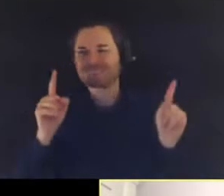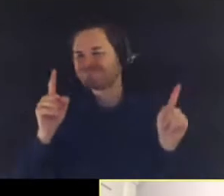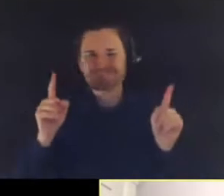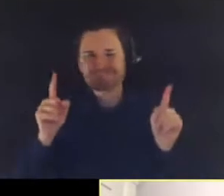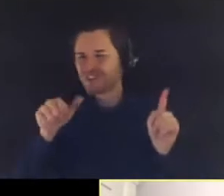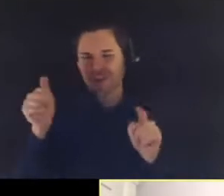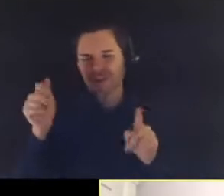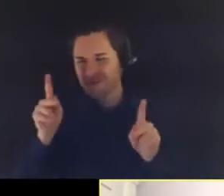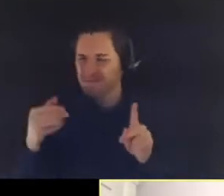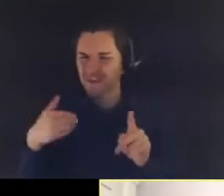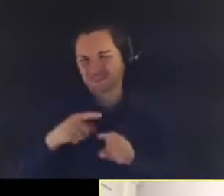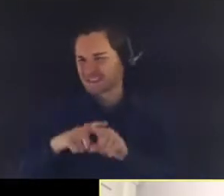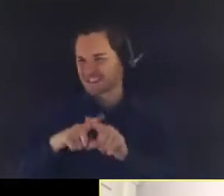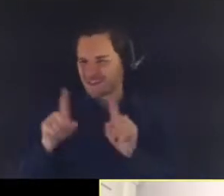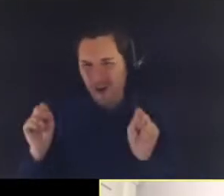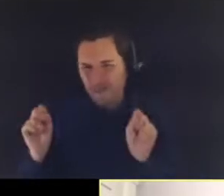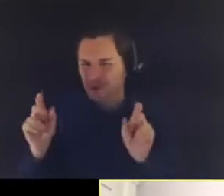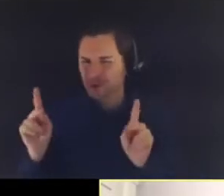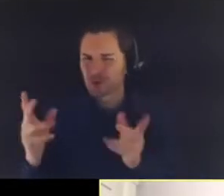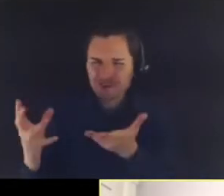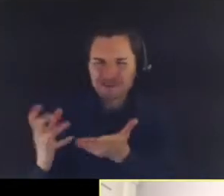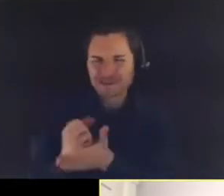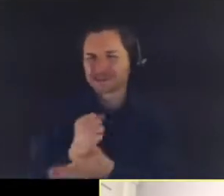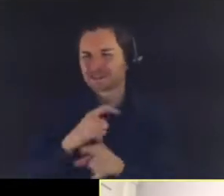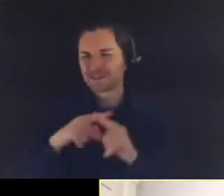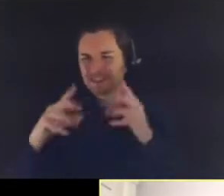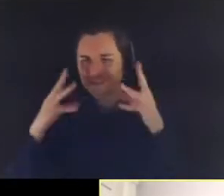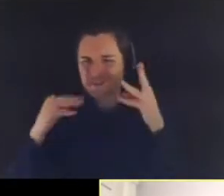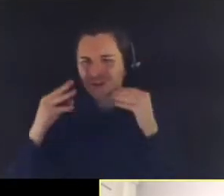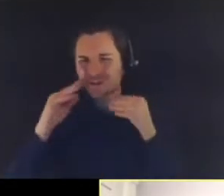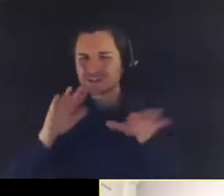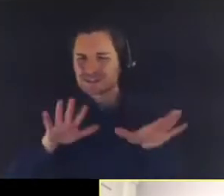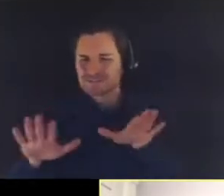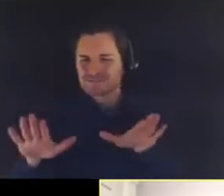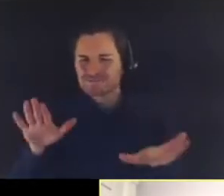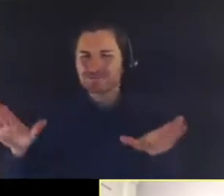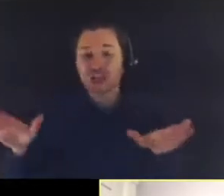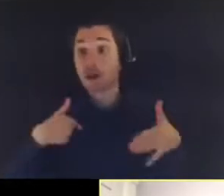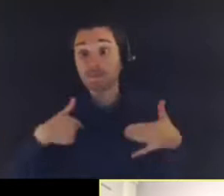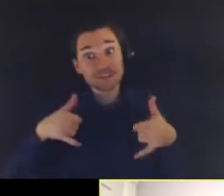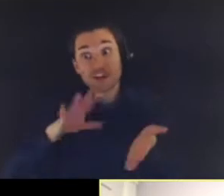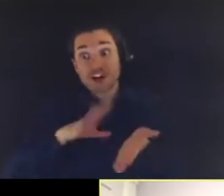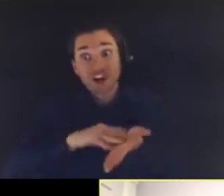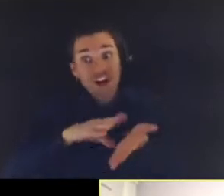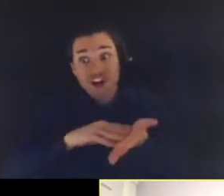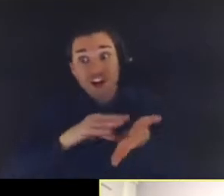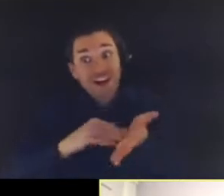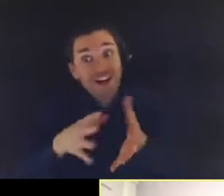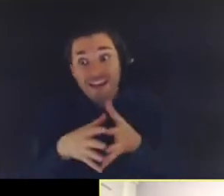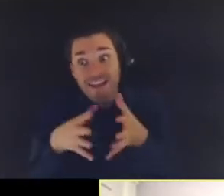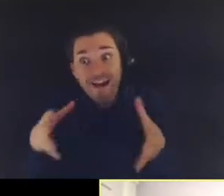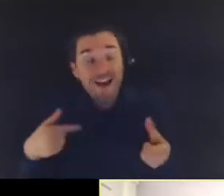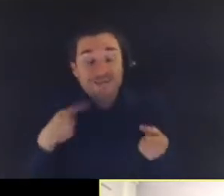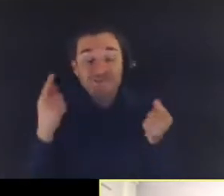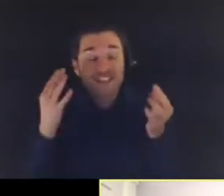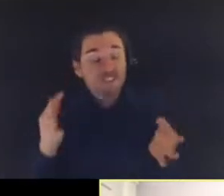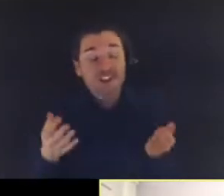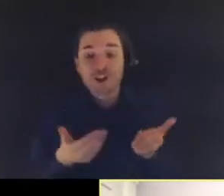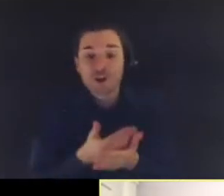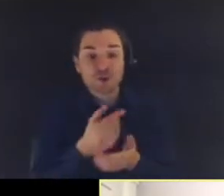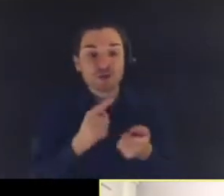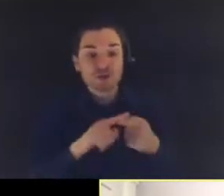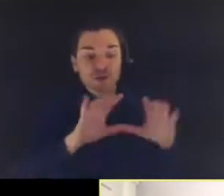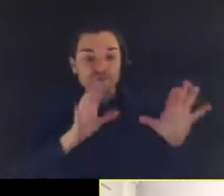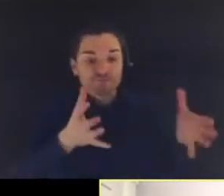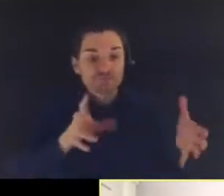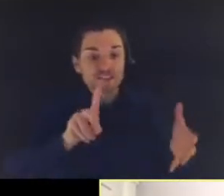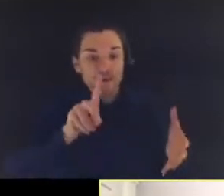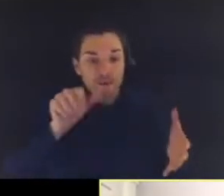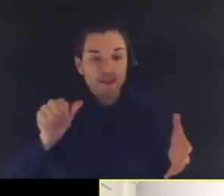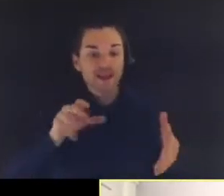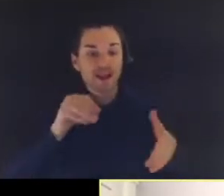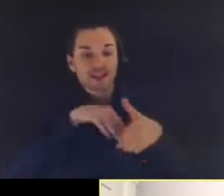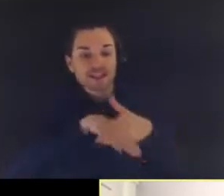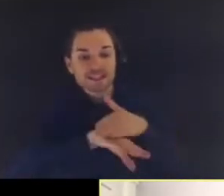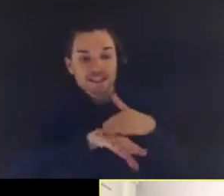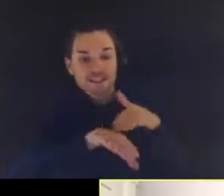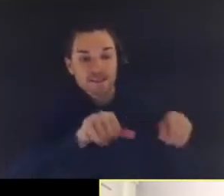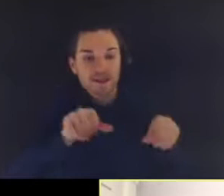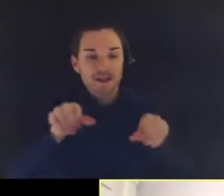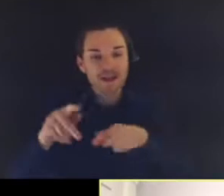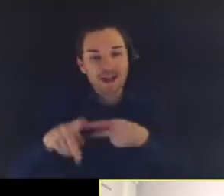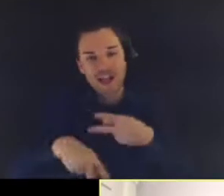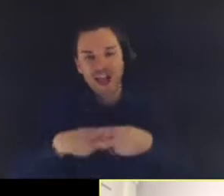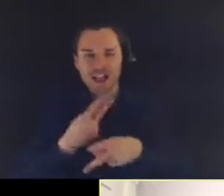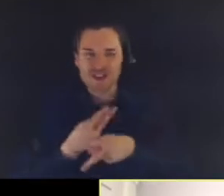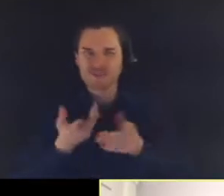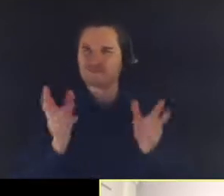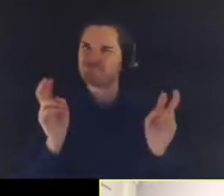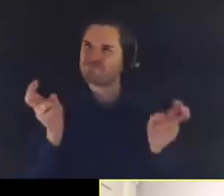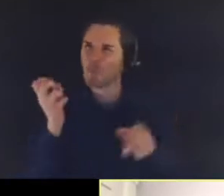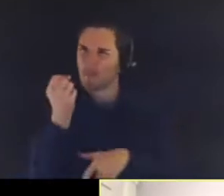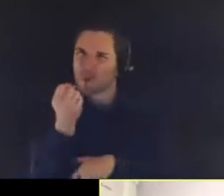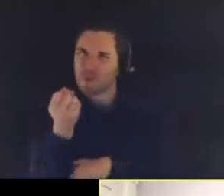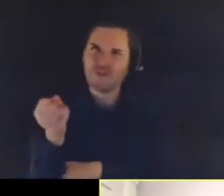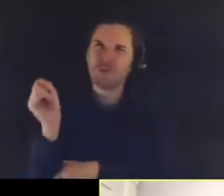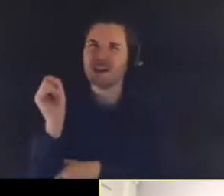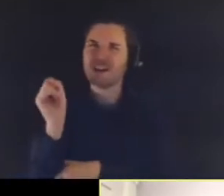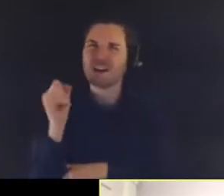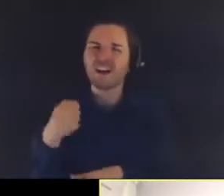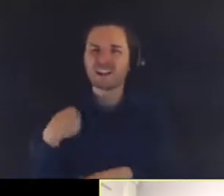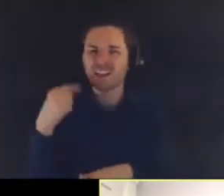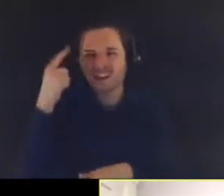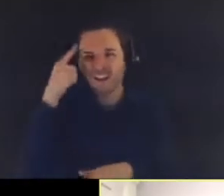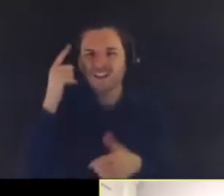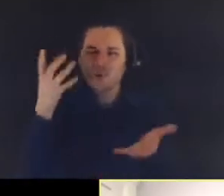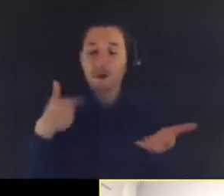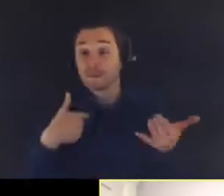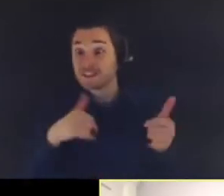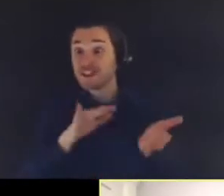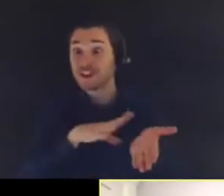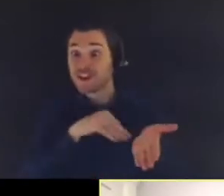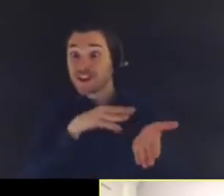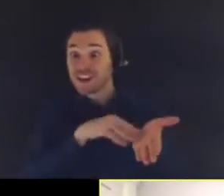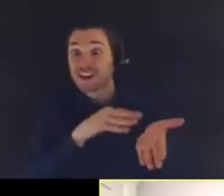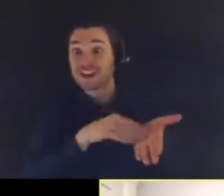and experiences. So, I m still learning but I m happy to be publicly able